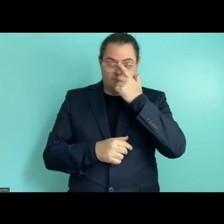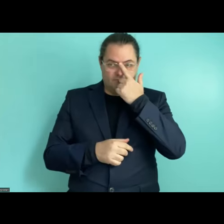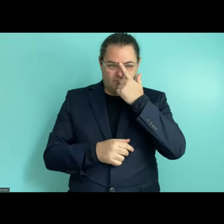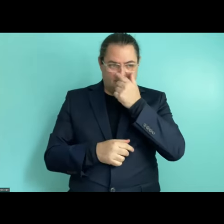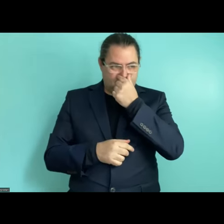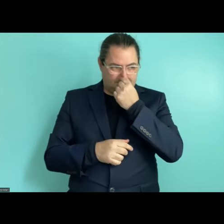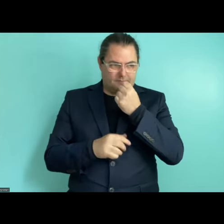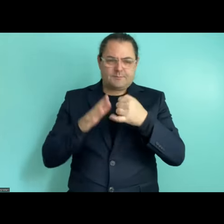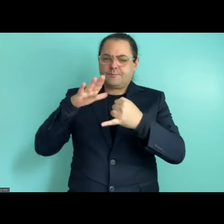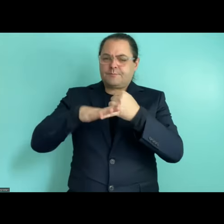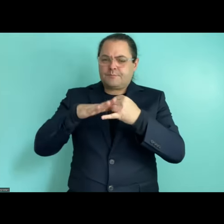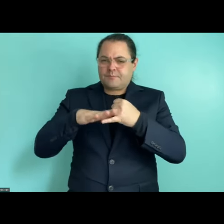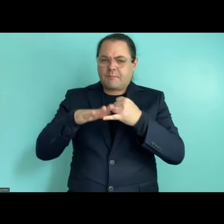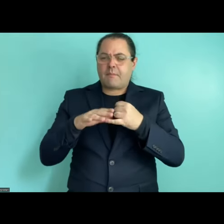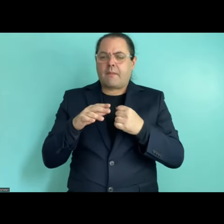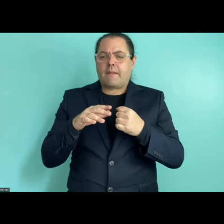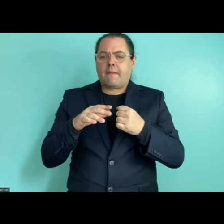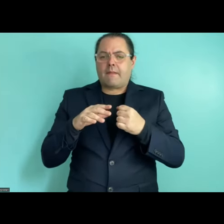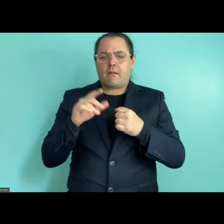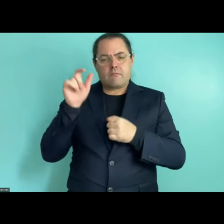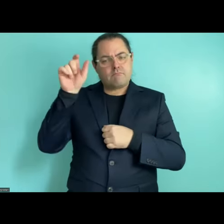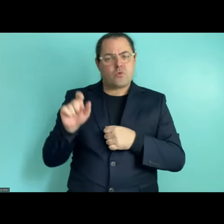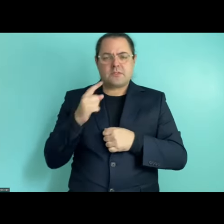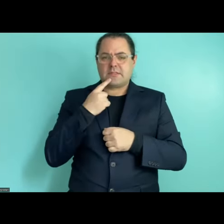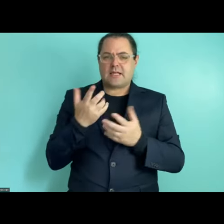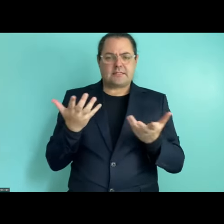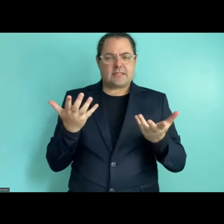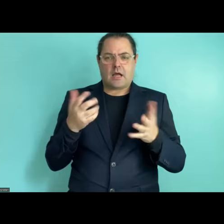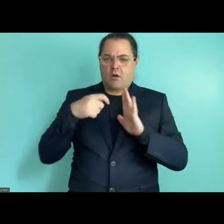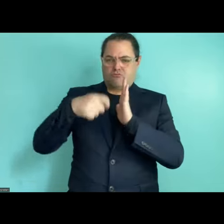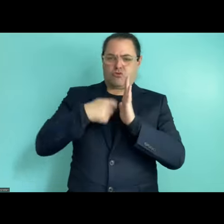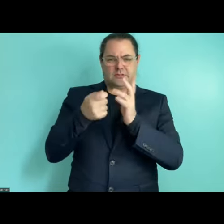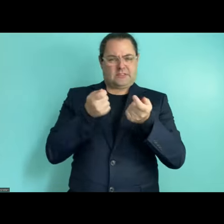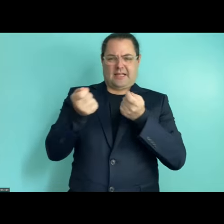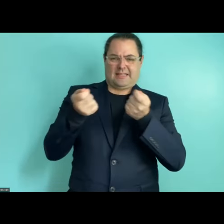final one was just somebody said they didn't know what project management is but today